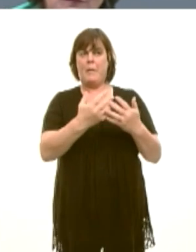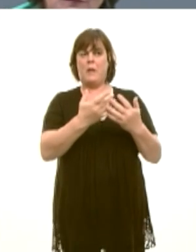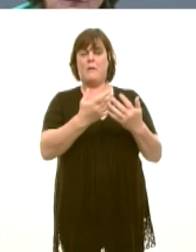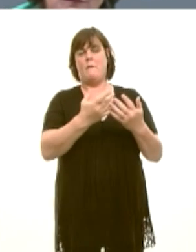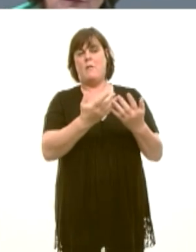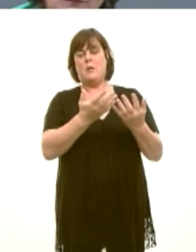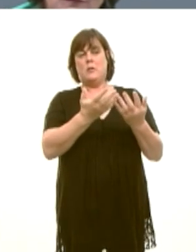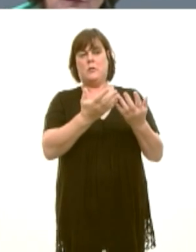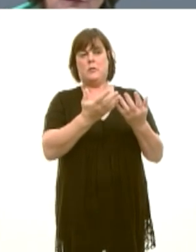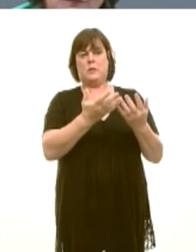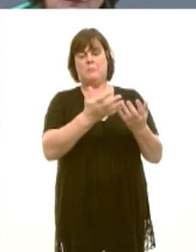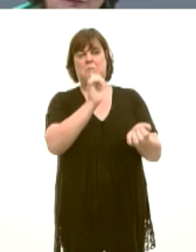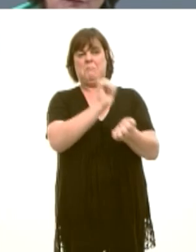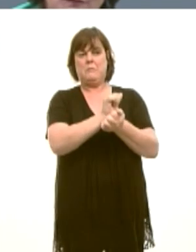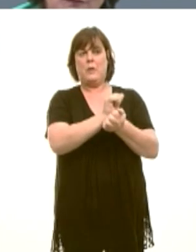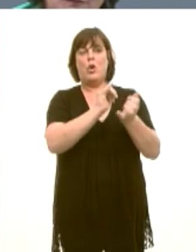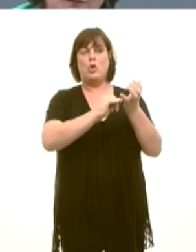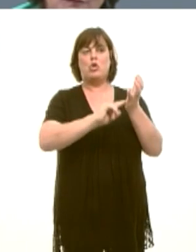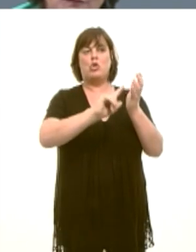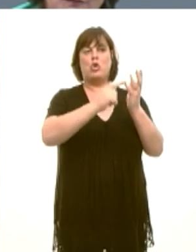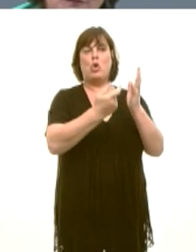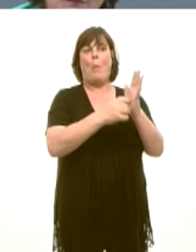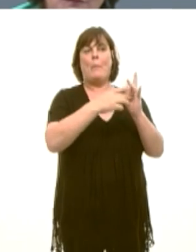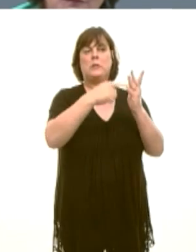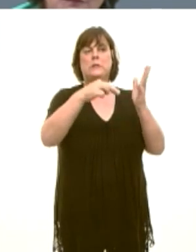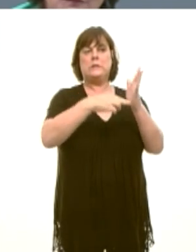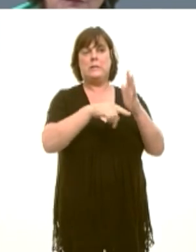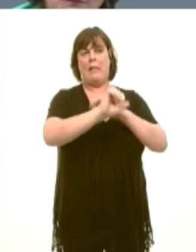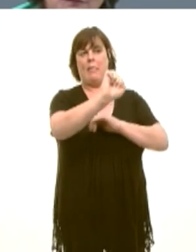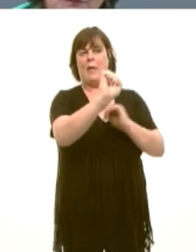Assembly on agreement for the last six months at least. Given your assessment of things